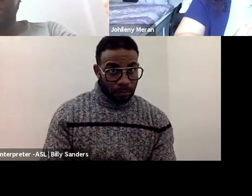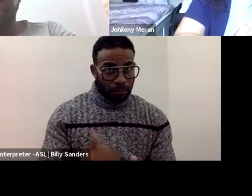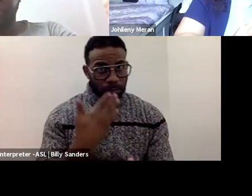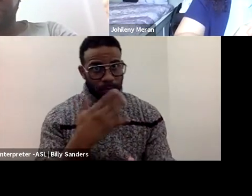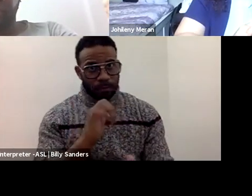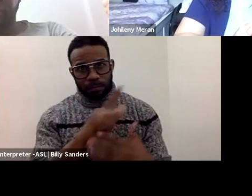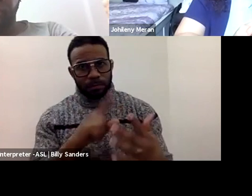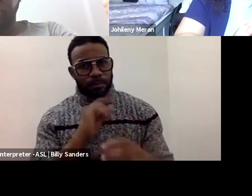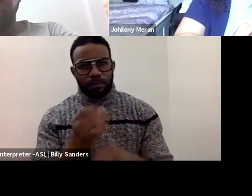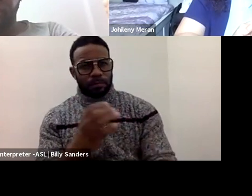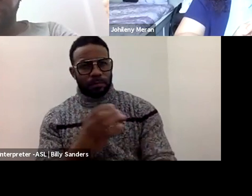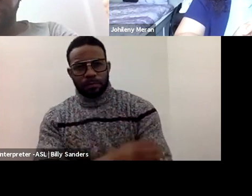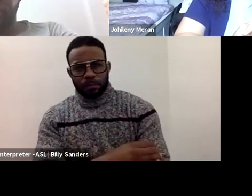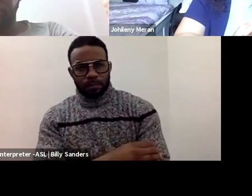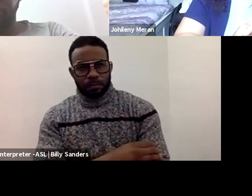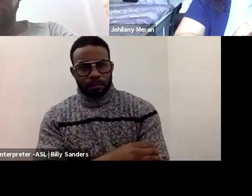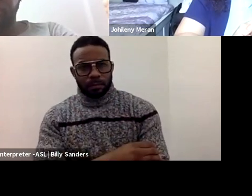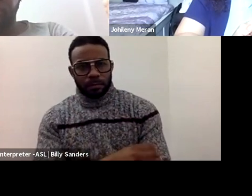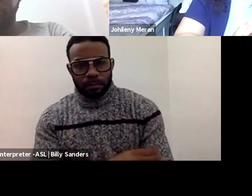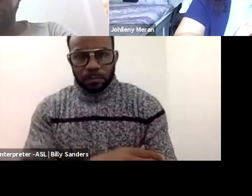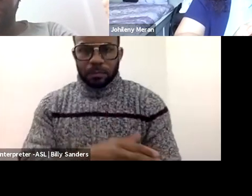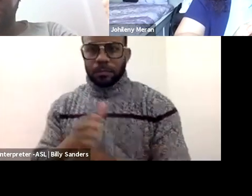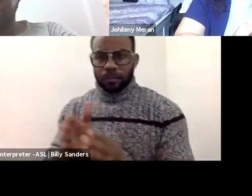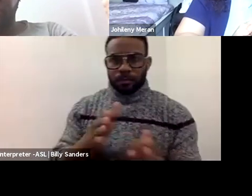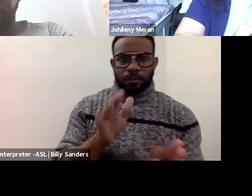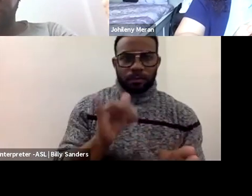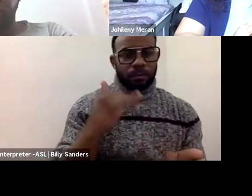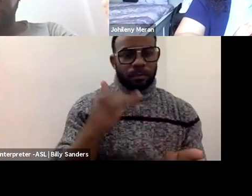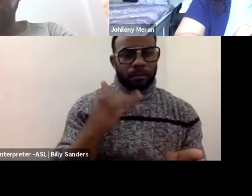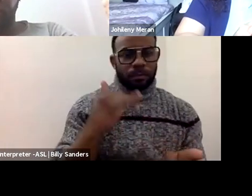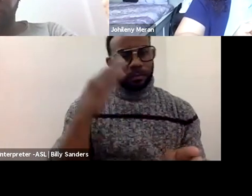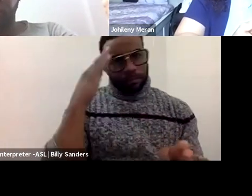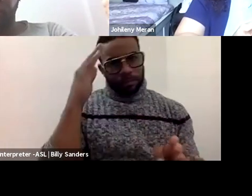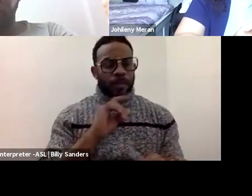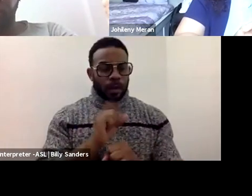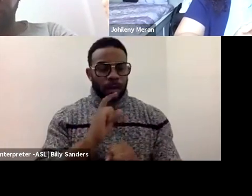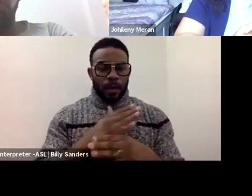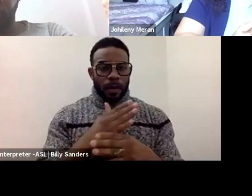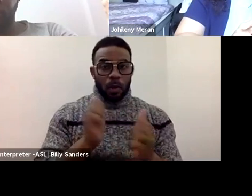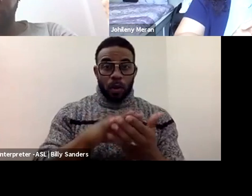really powerful ways that I know I will for sure be sharing with the students that I work